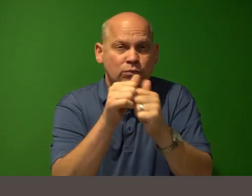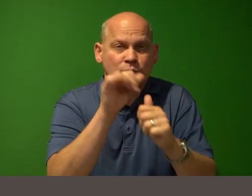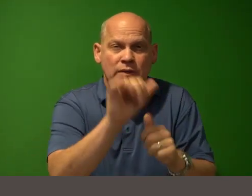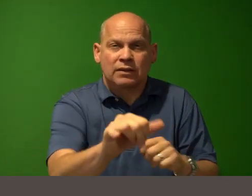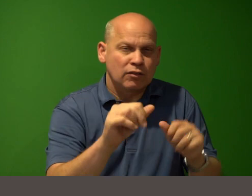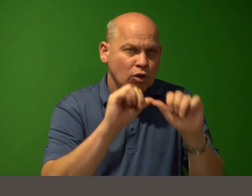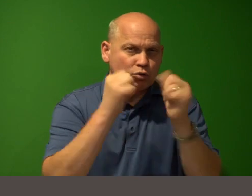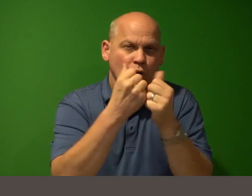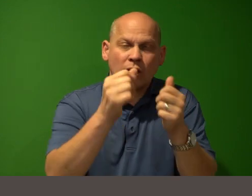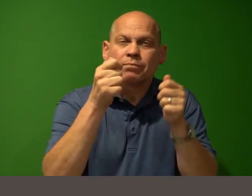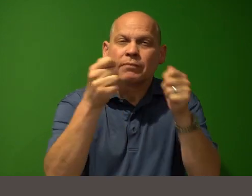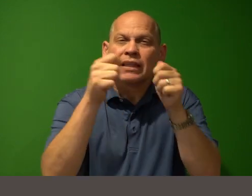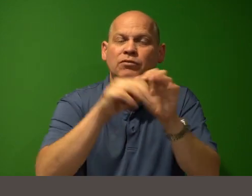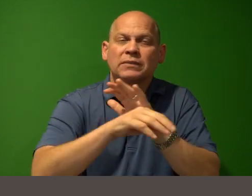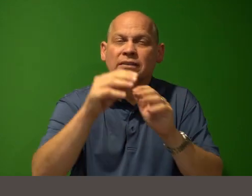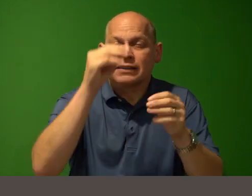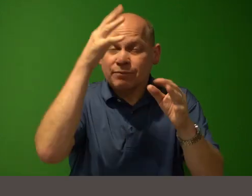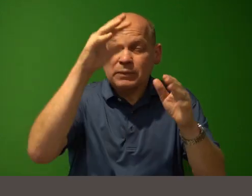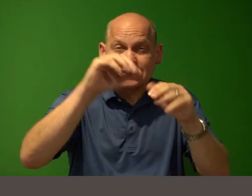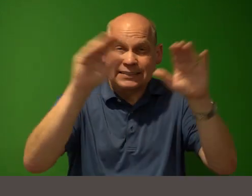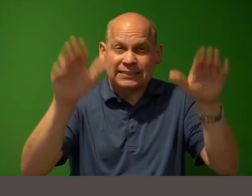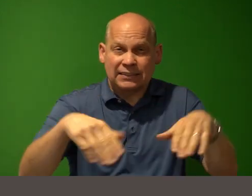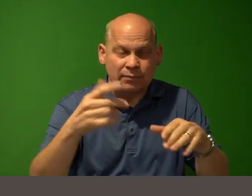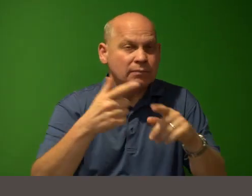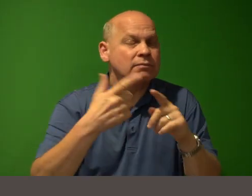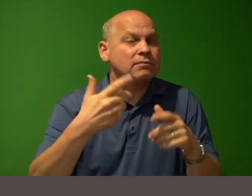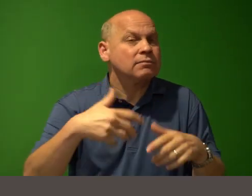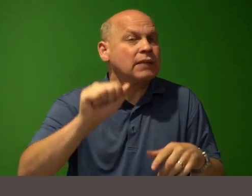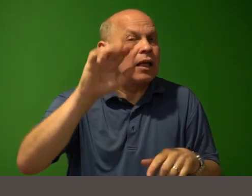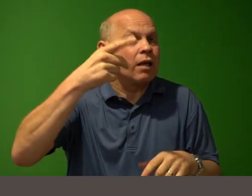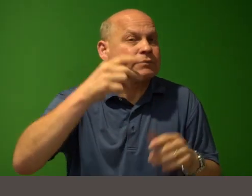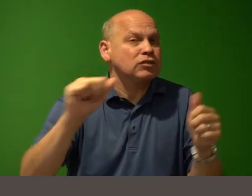Information Systems, the TechUP! Challenge at the University of Memphis and I came in